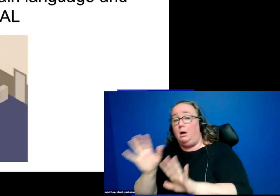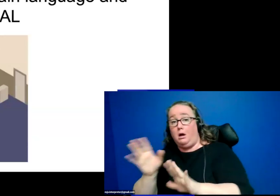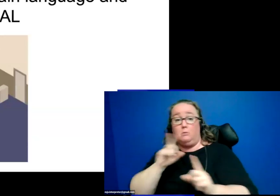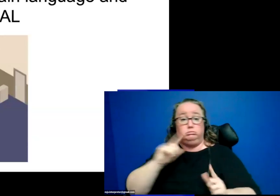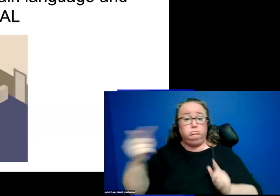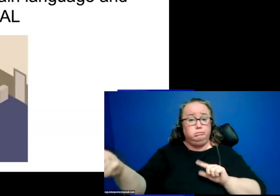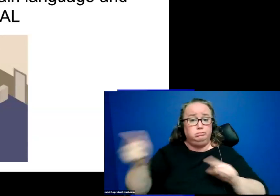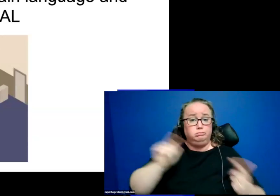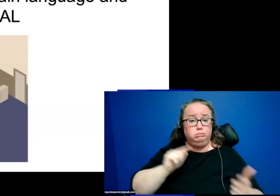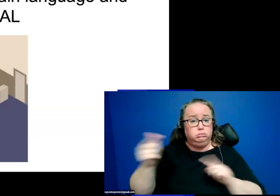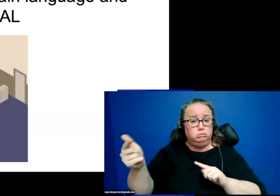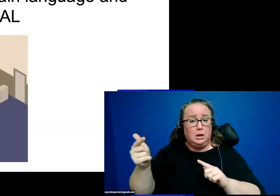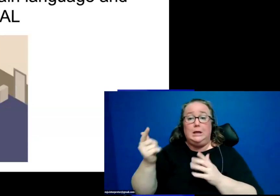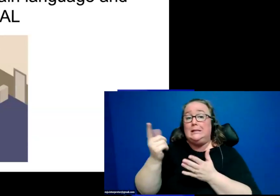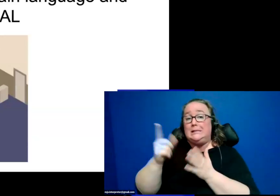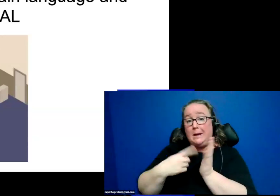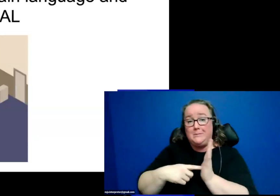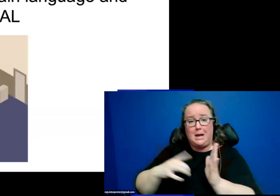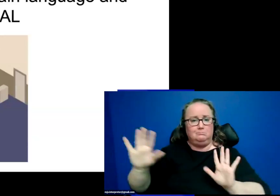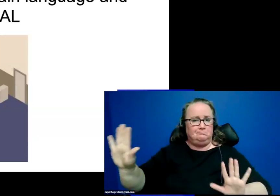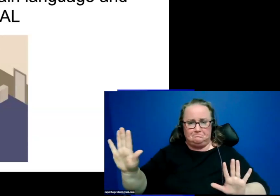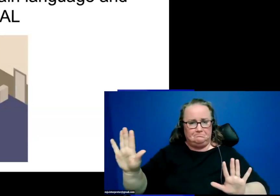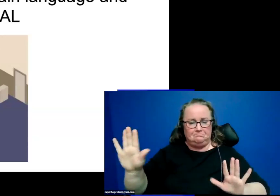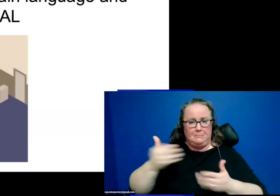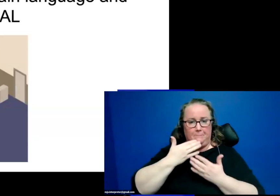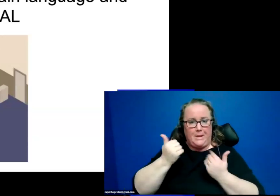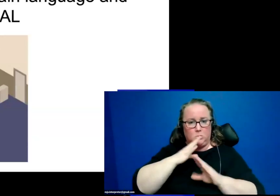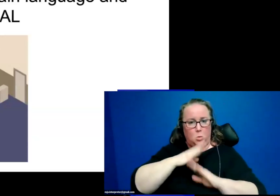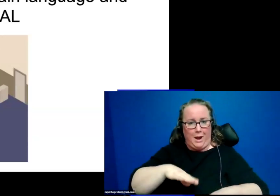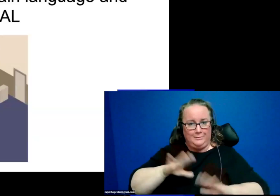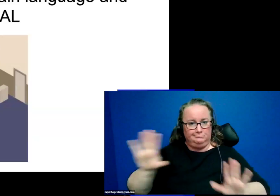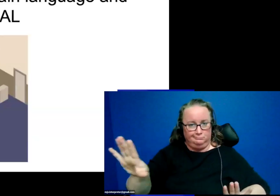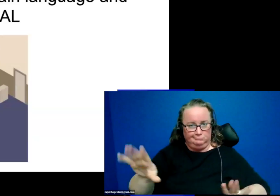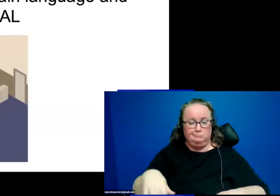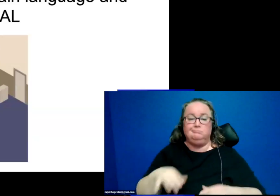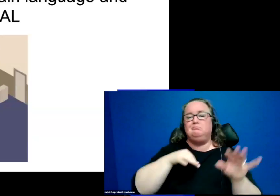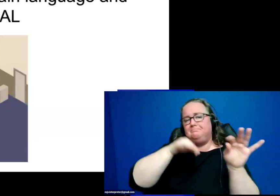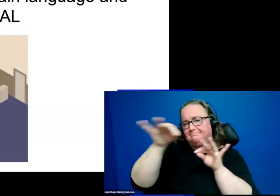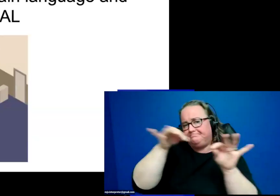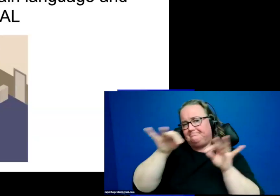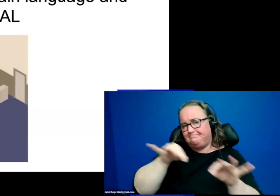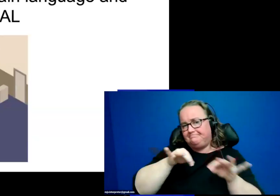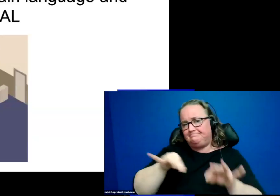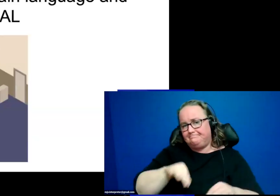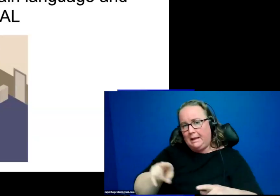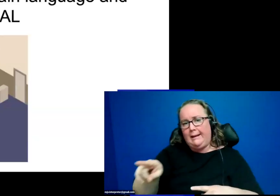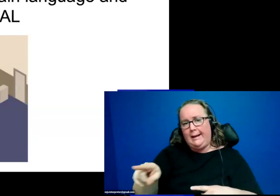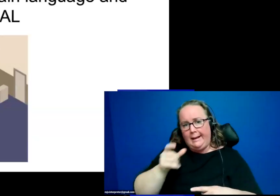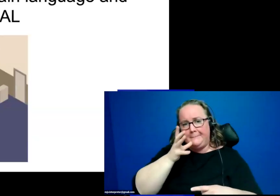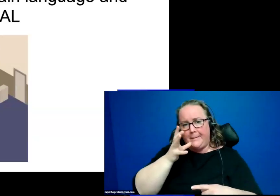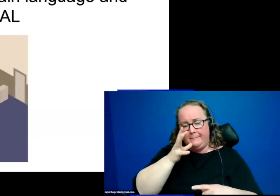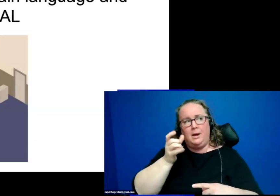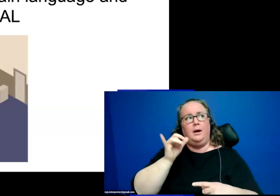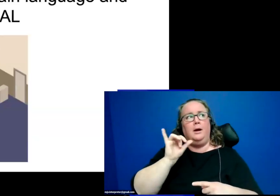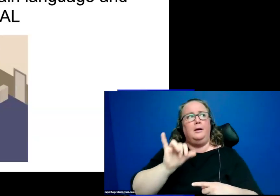but sometimes they can't because it's in your best interest to stay quiet sometimes. And once she was able to get that information, she was able to communicate to